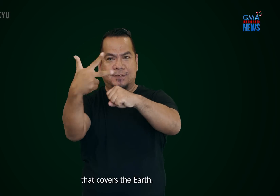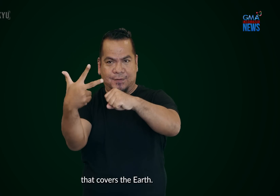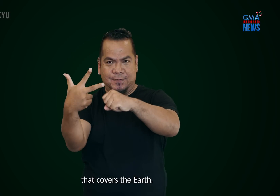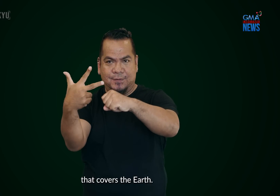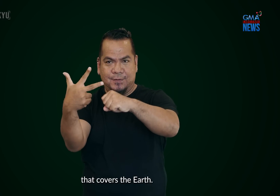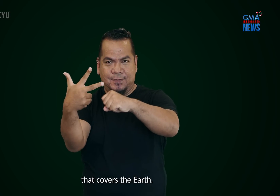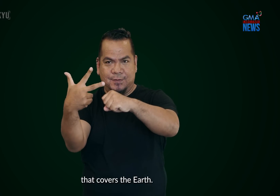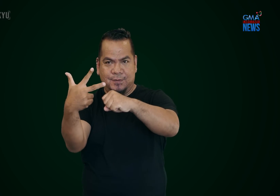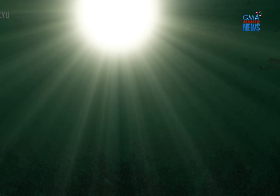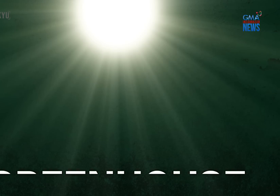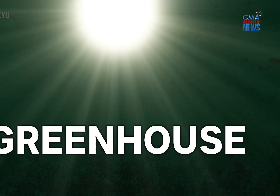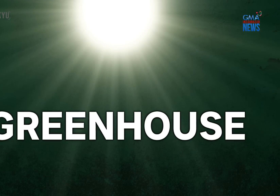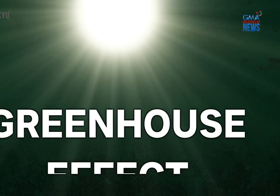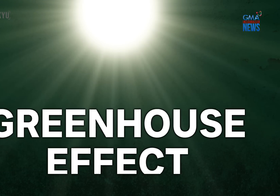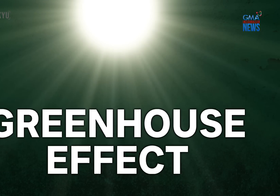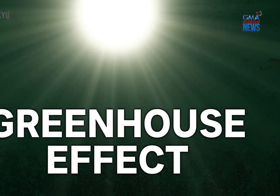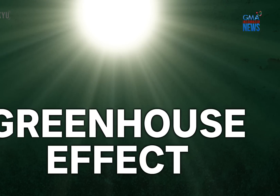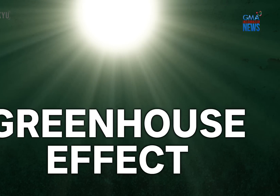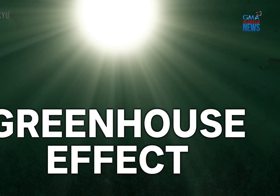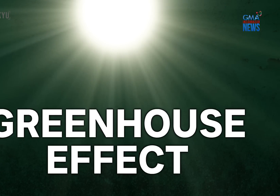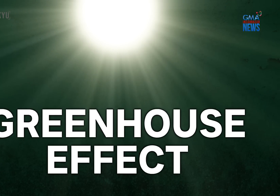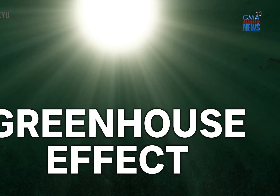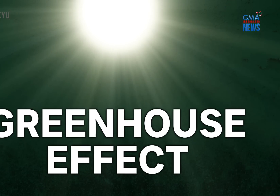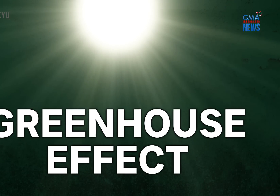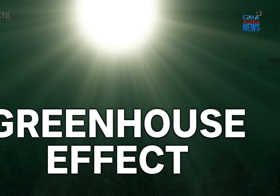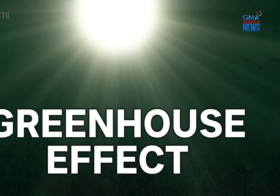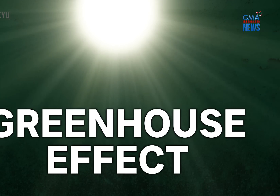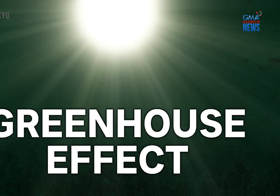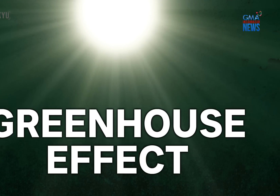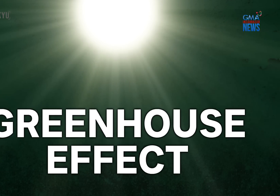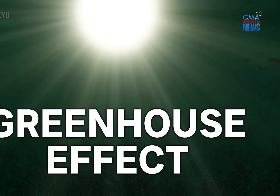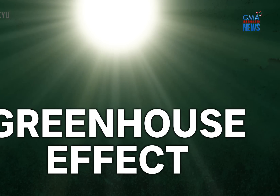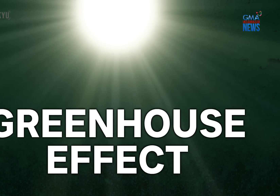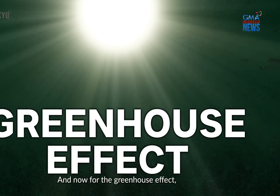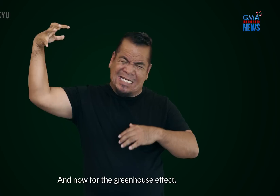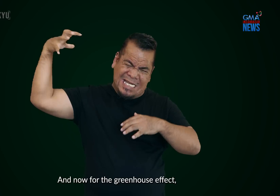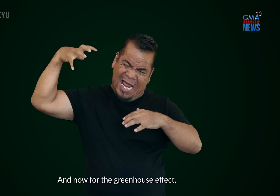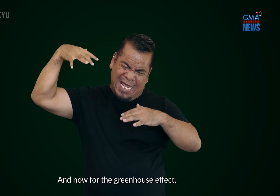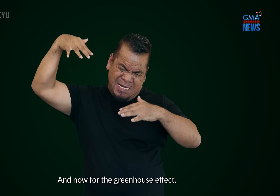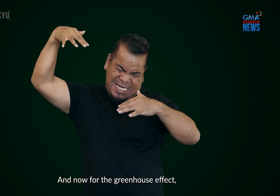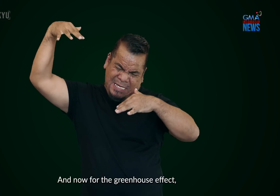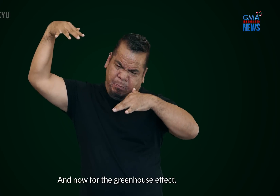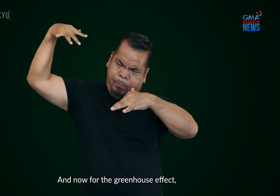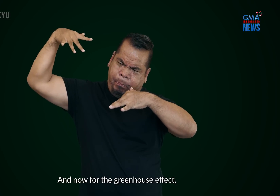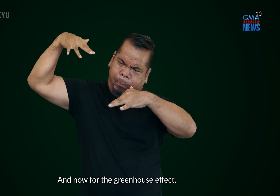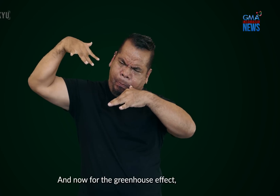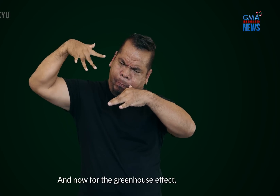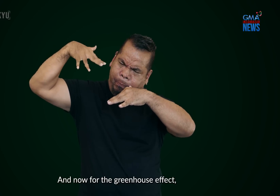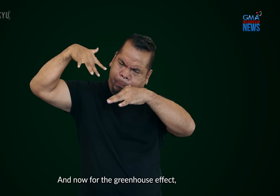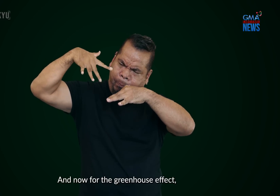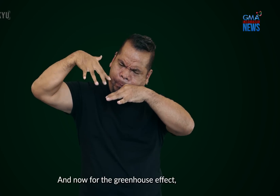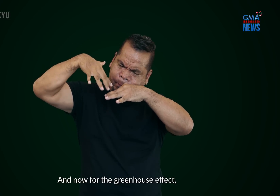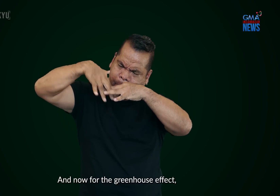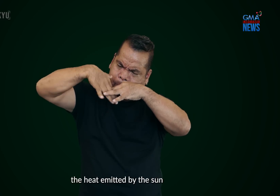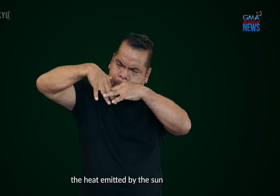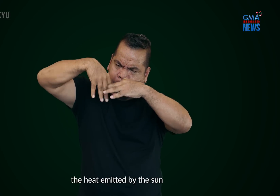The close fist represents the Earth and the three fingers represent the different layers of gases